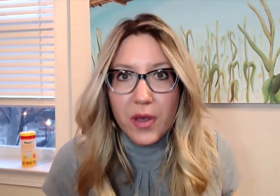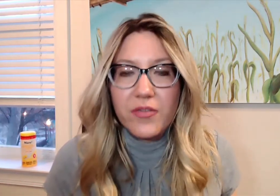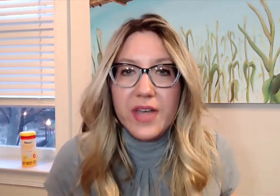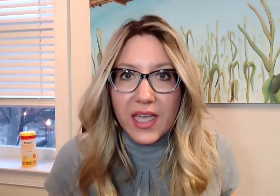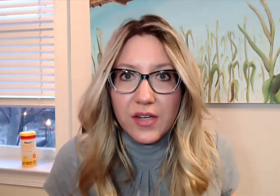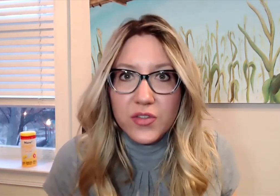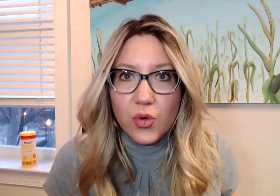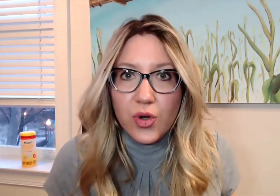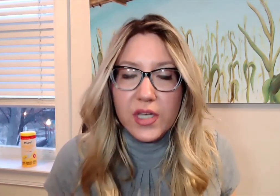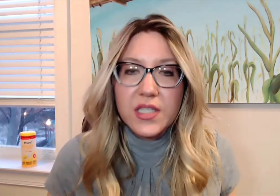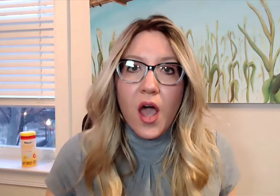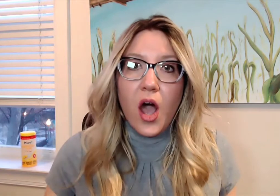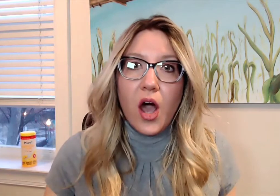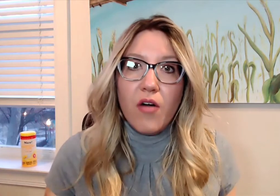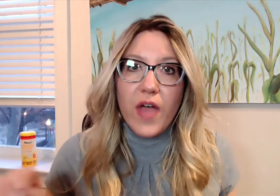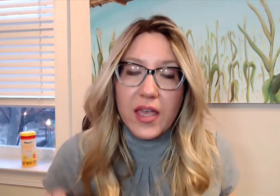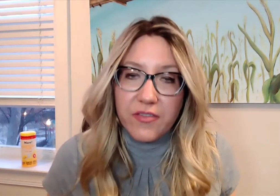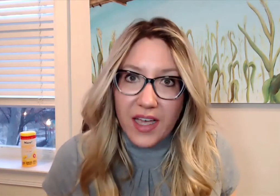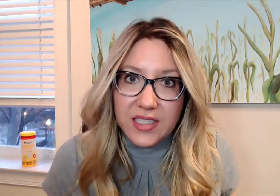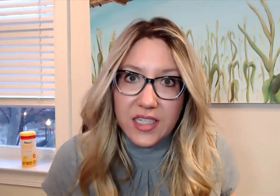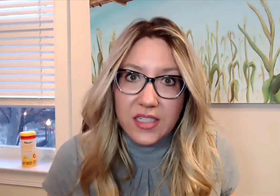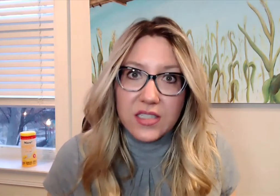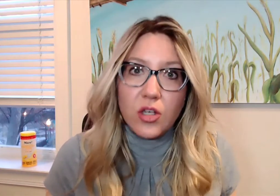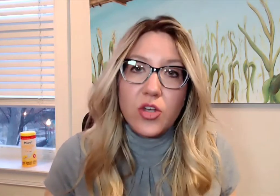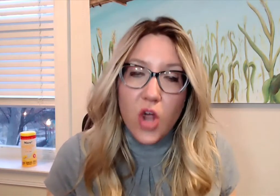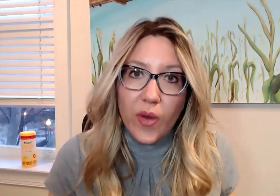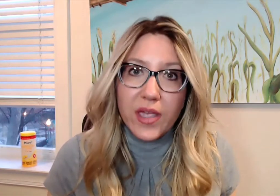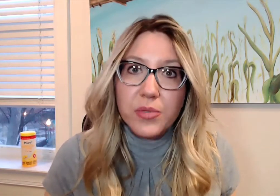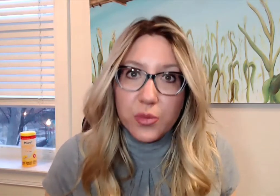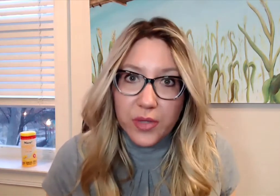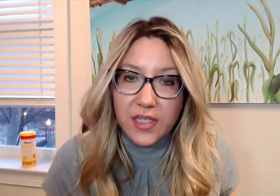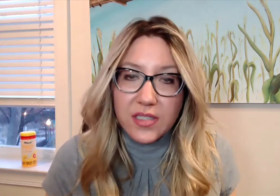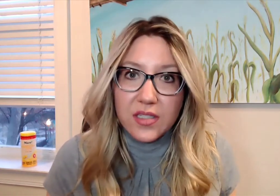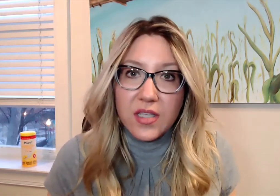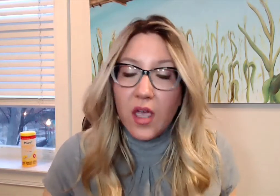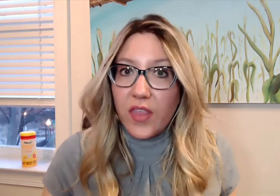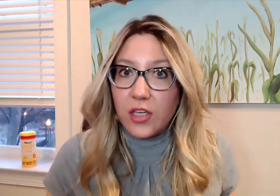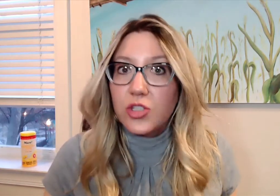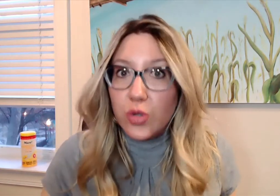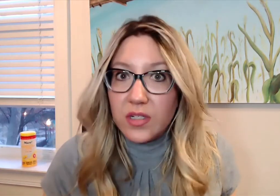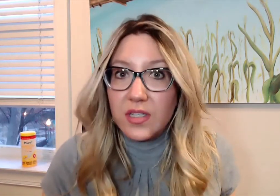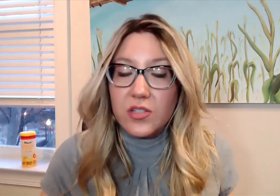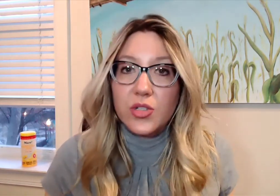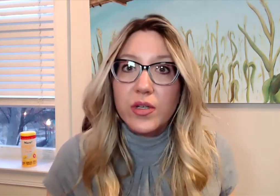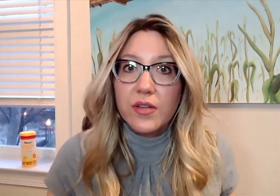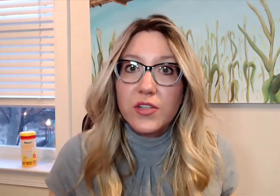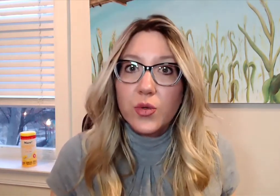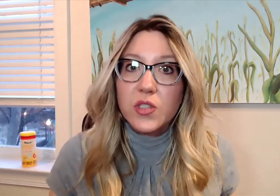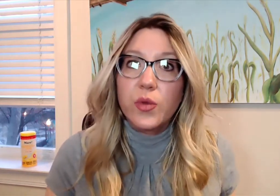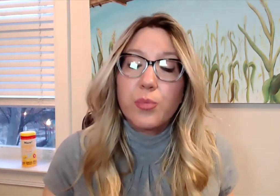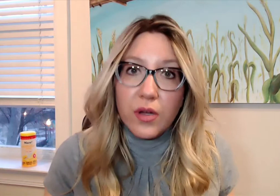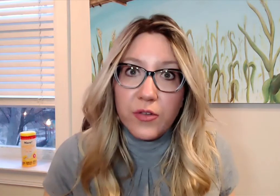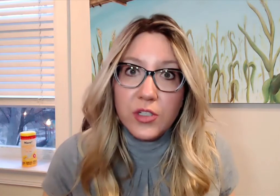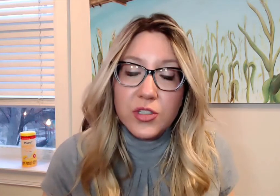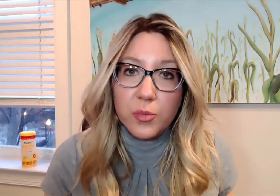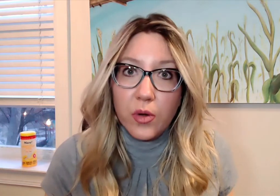SHE SAYS, HOWEVER, THIS DRIP,